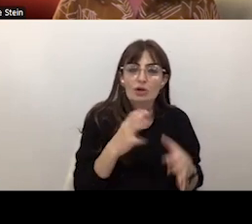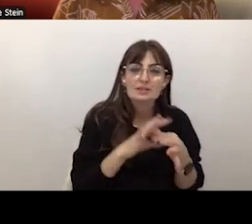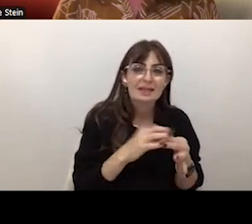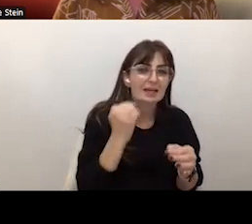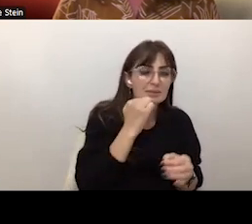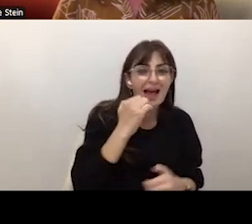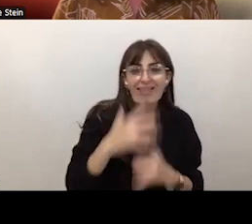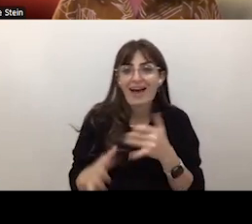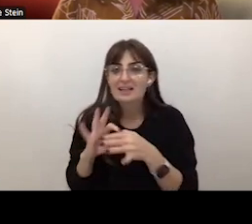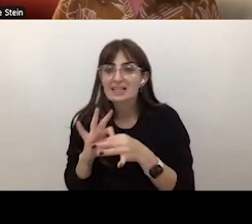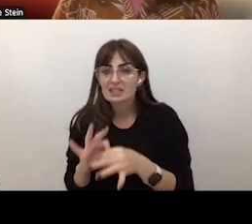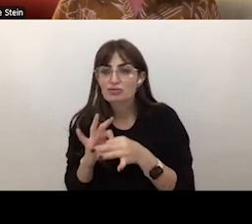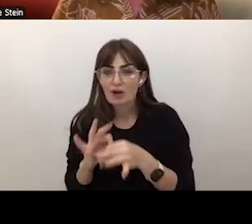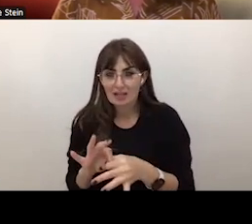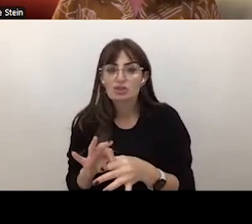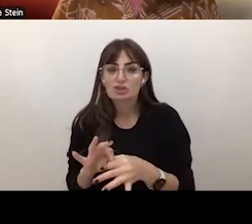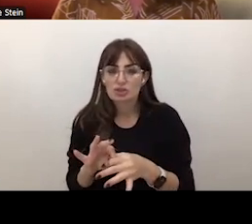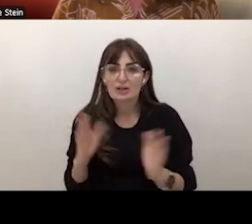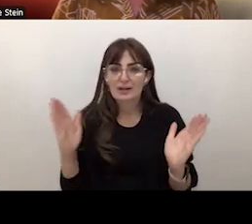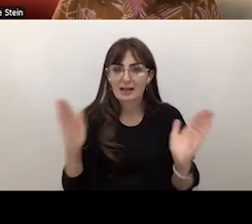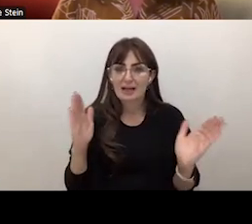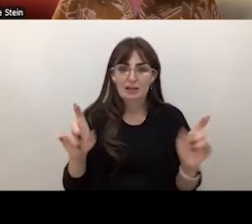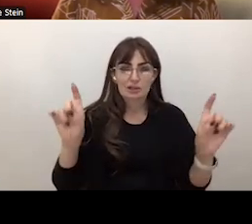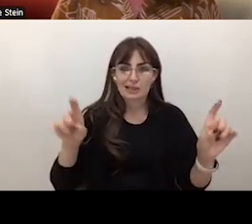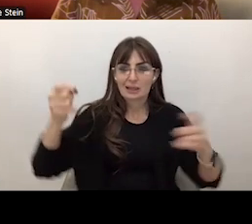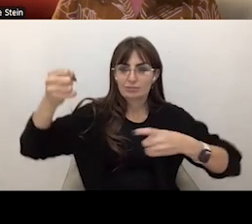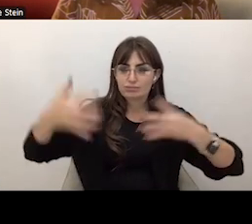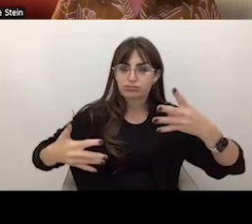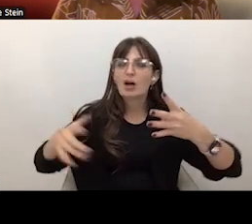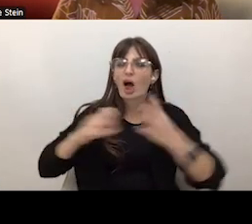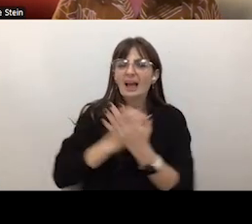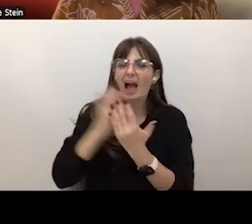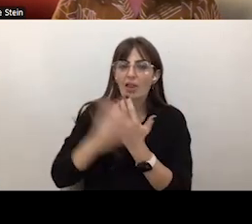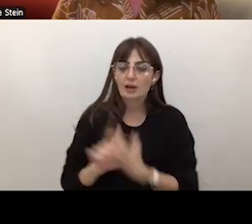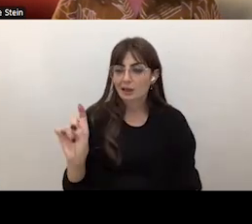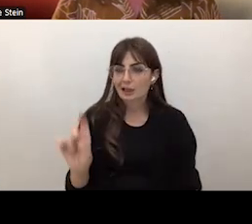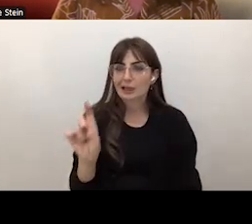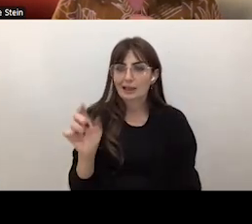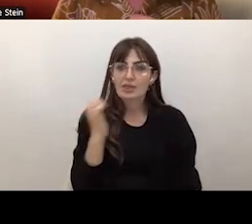interaction, you just click on it and it opens up a calendar so you can click on any date that